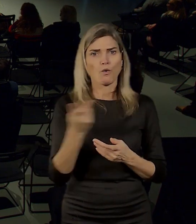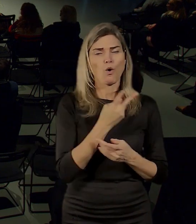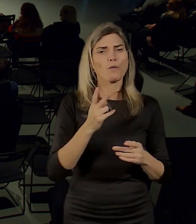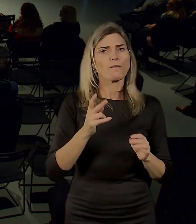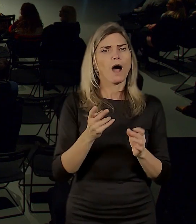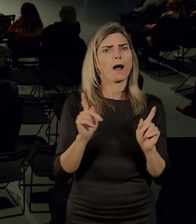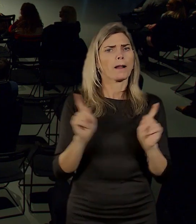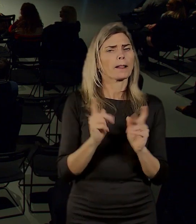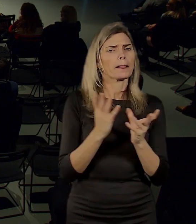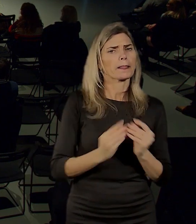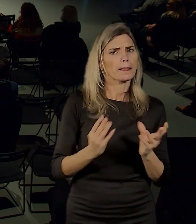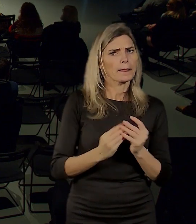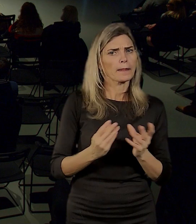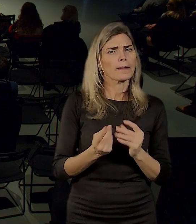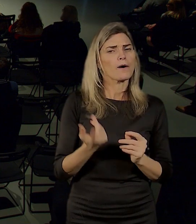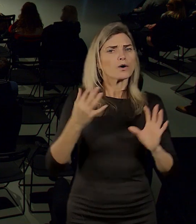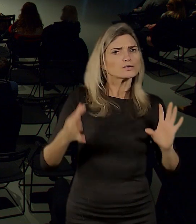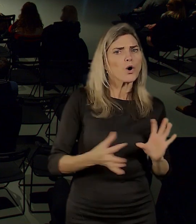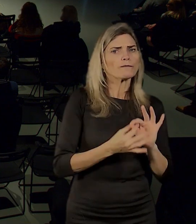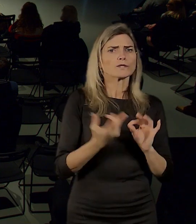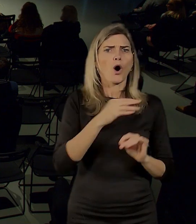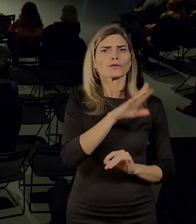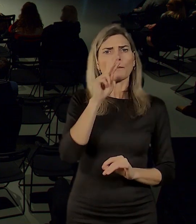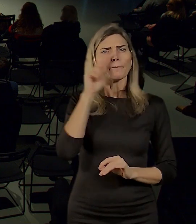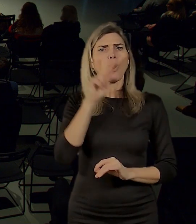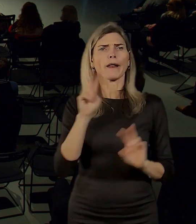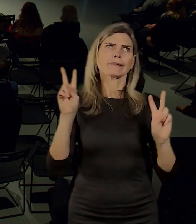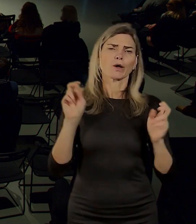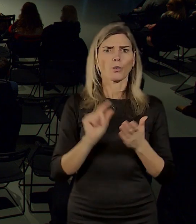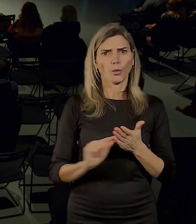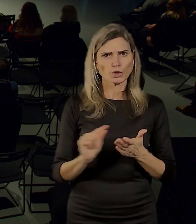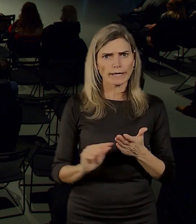is an expert in Prague 12. The guarantors of the territory at the IPR are responsible for knowing